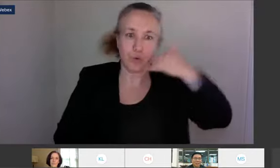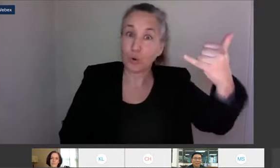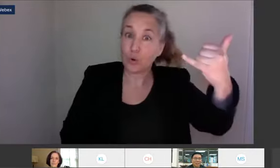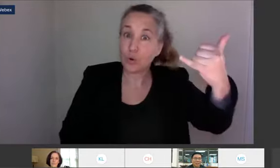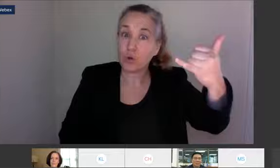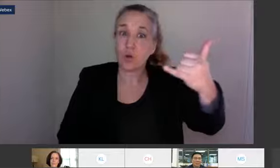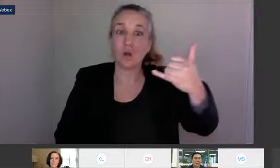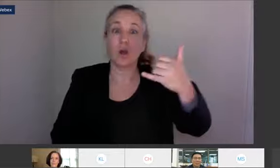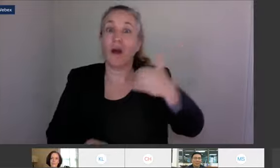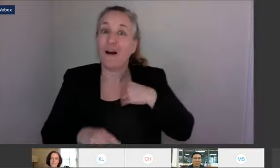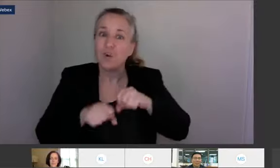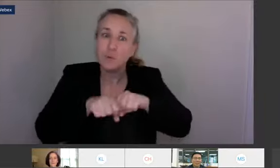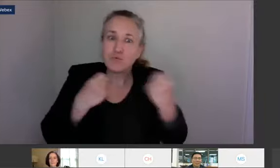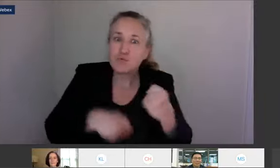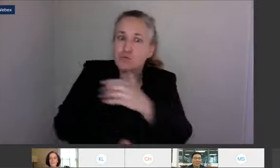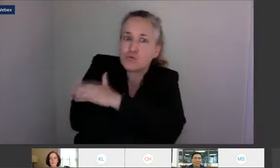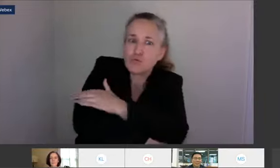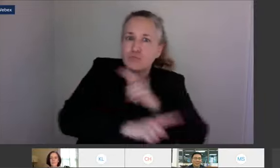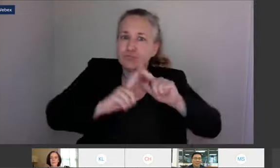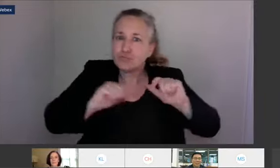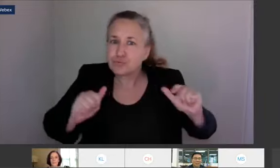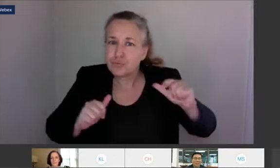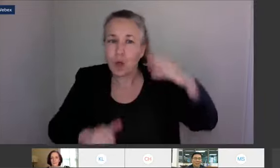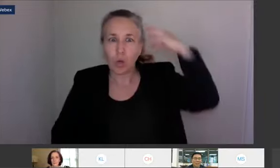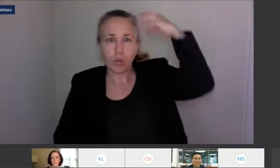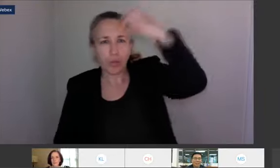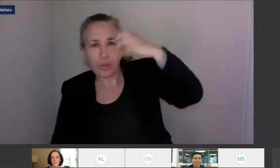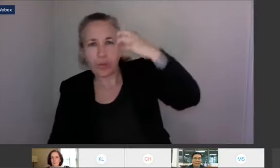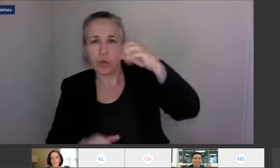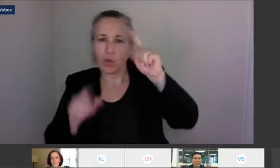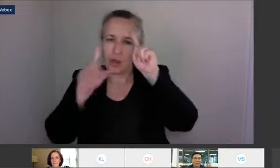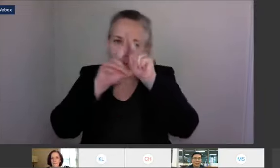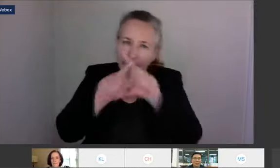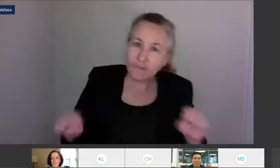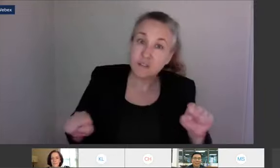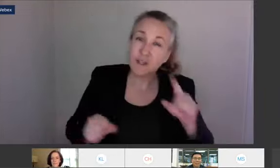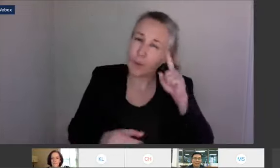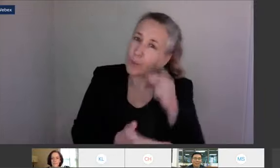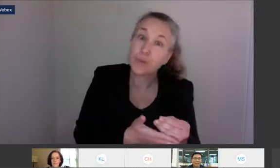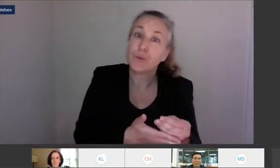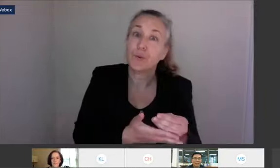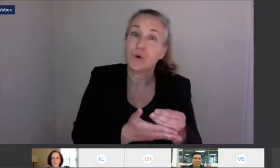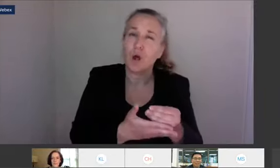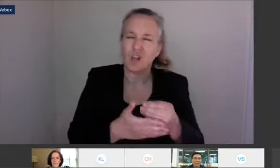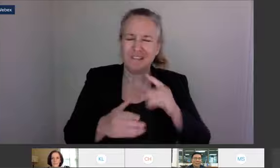serious trauma fainting or dizziness sudden numbness or weakness bleeding